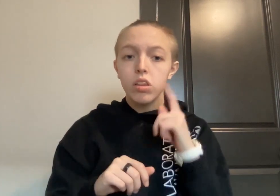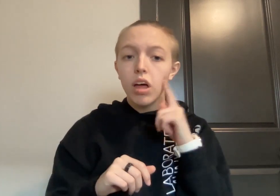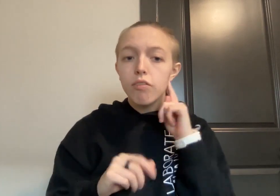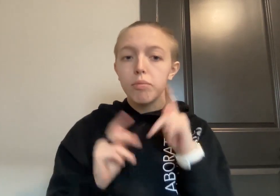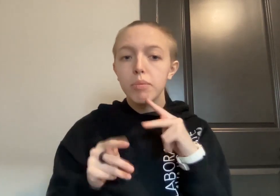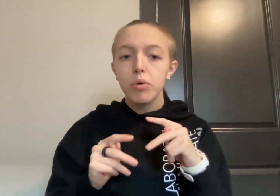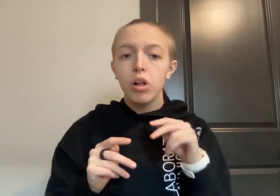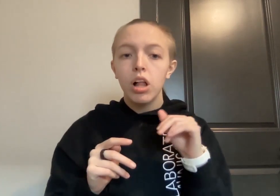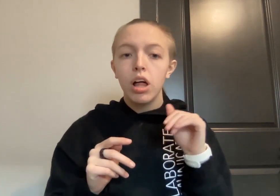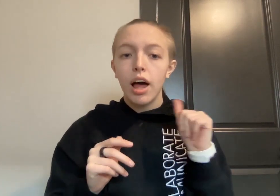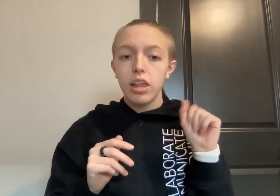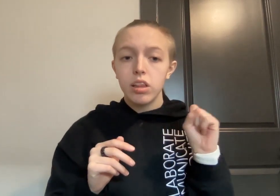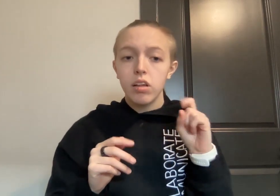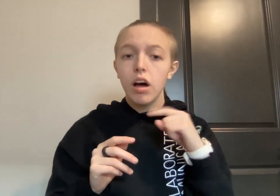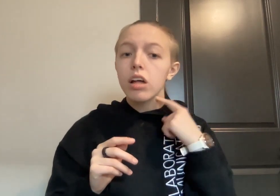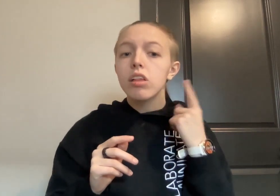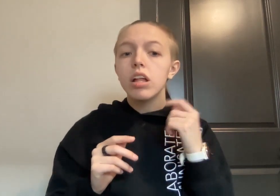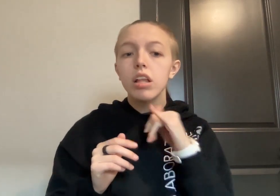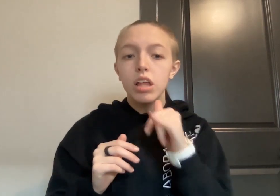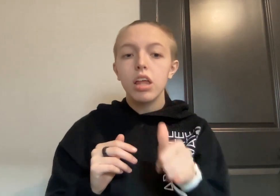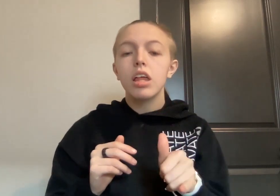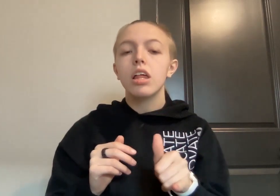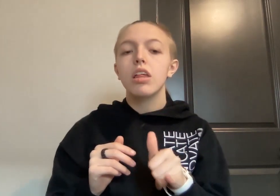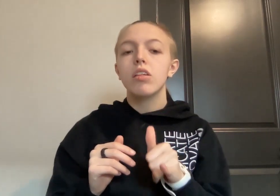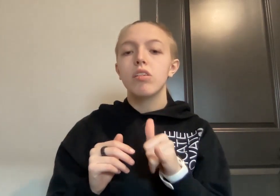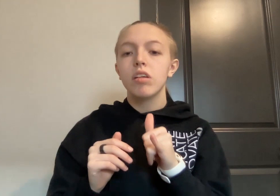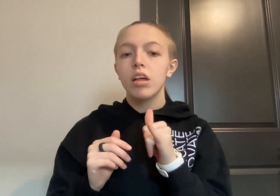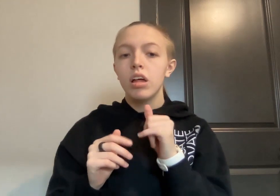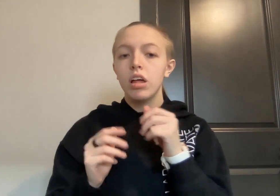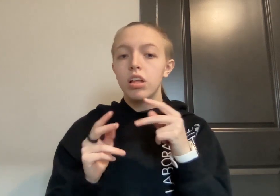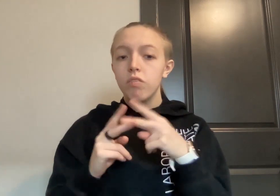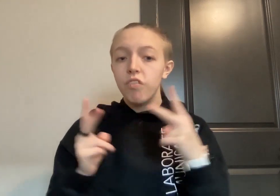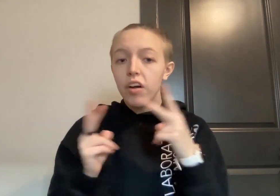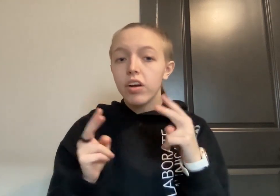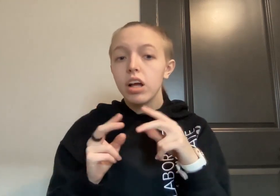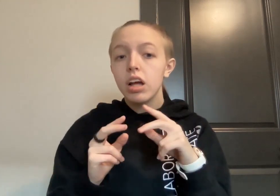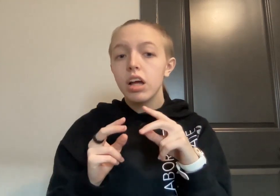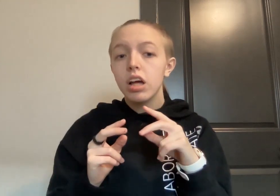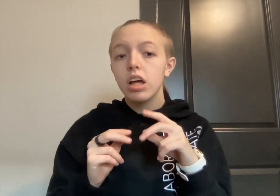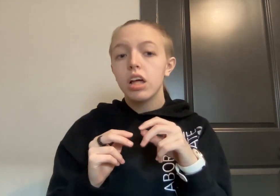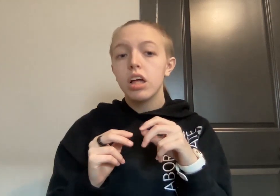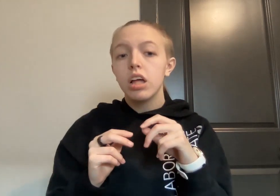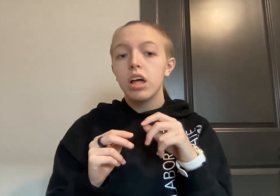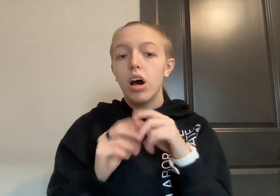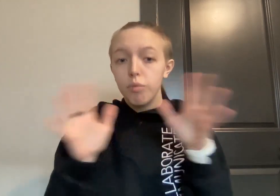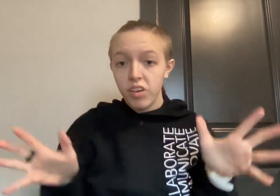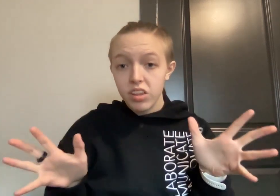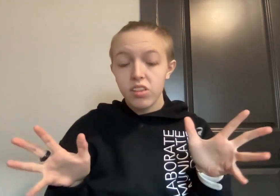deaf people as their accent is very obvious